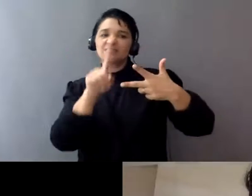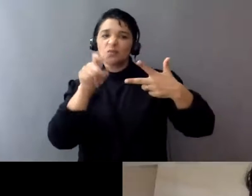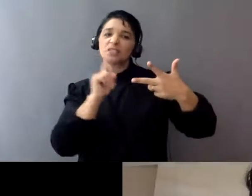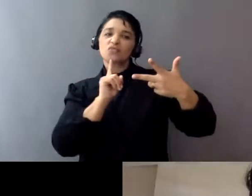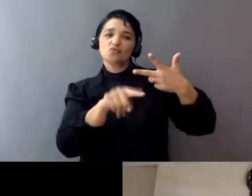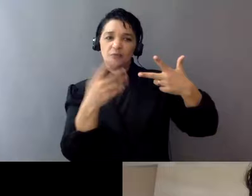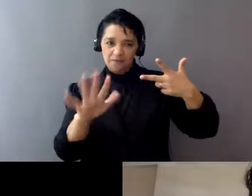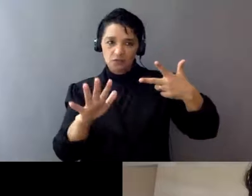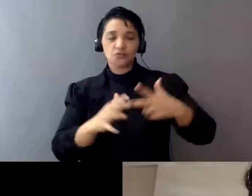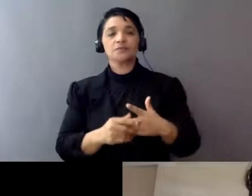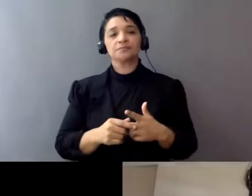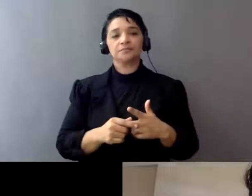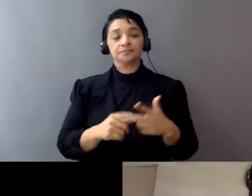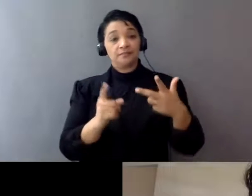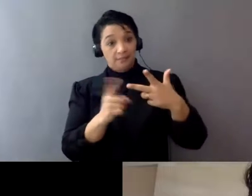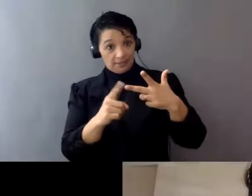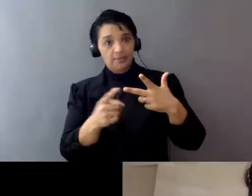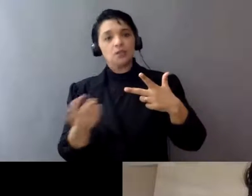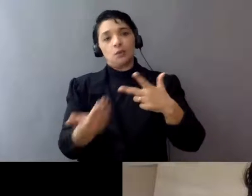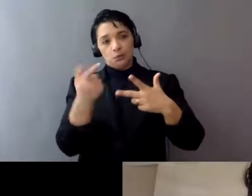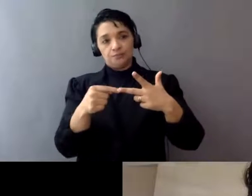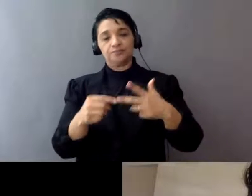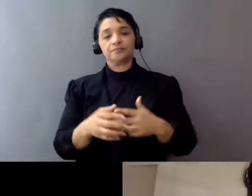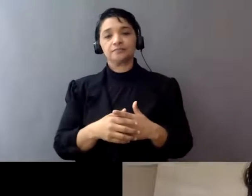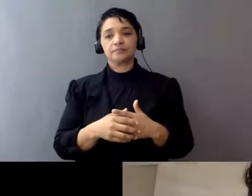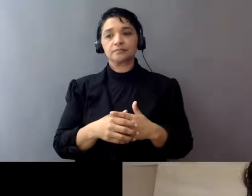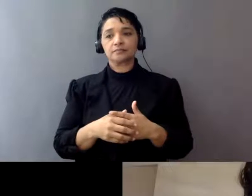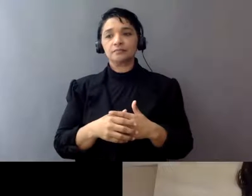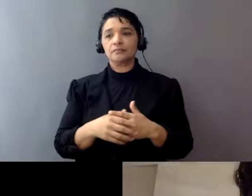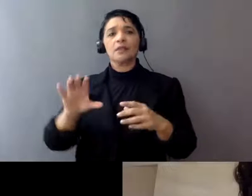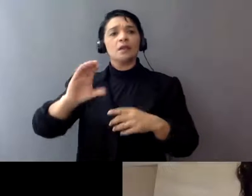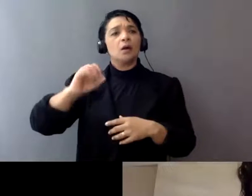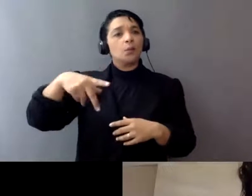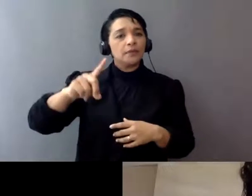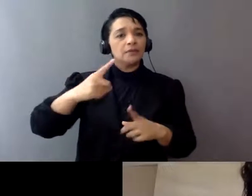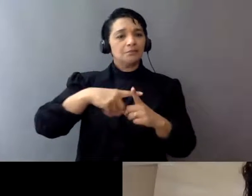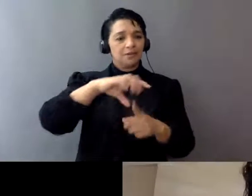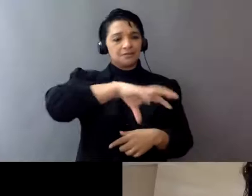So, third, what advice do you give to OPDs and other national stakeholders to develop